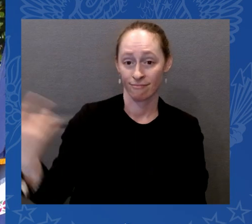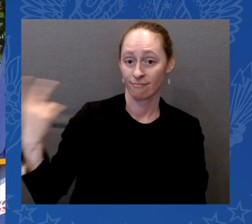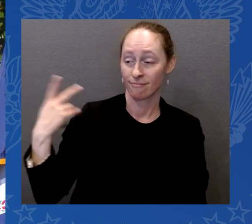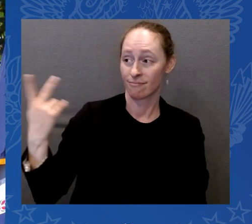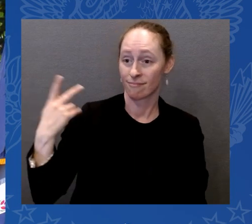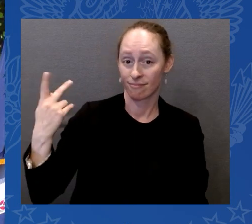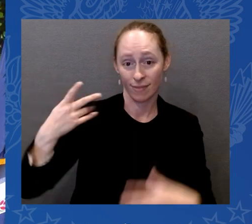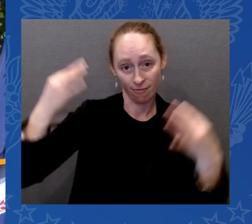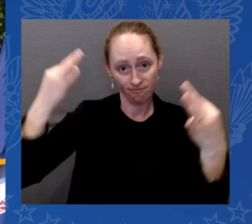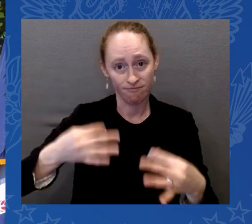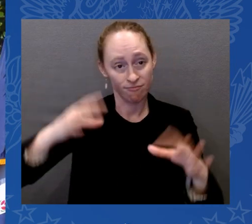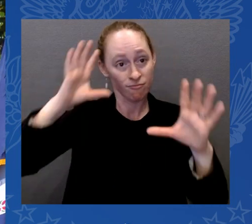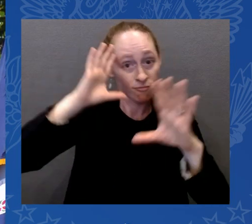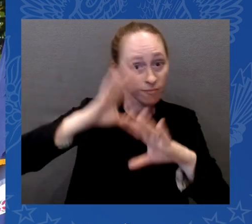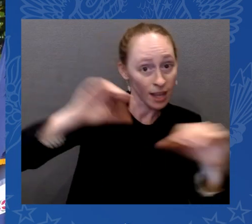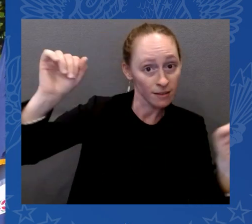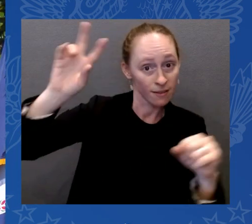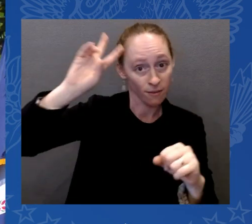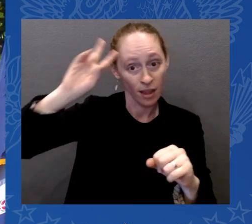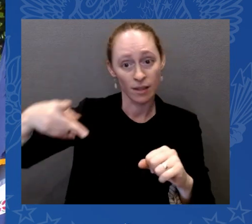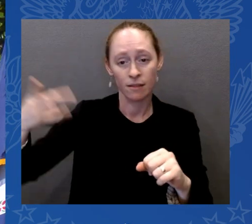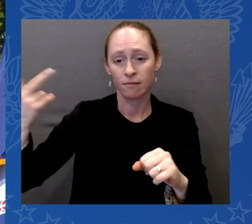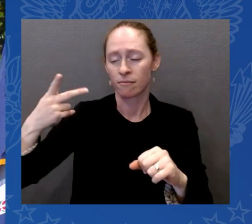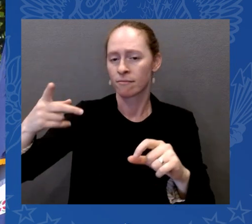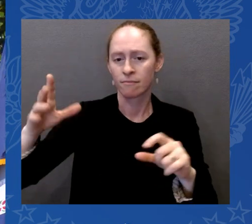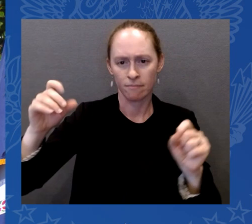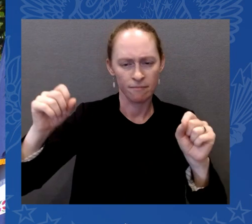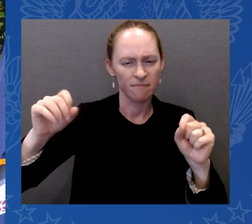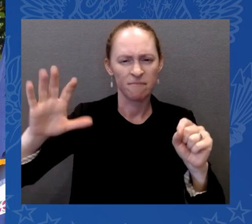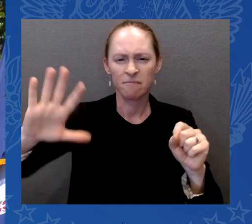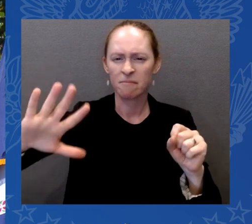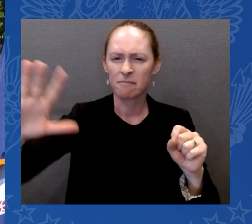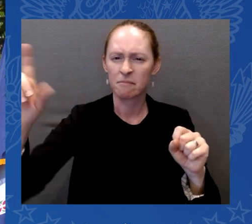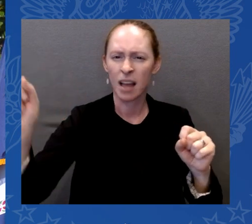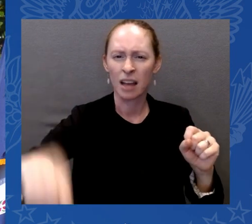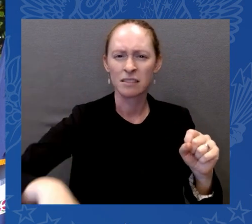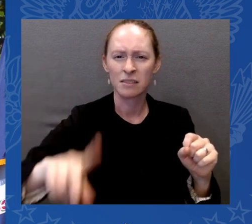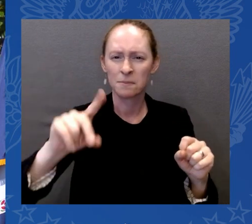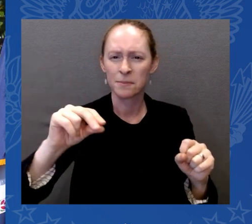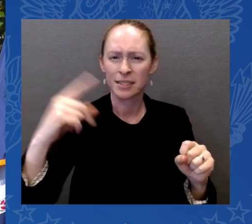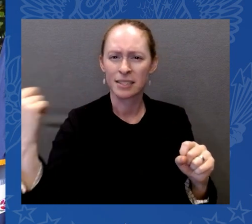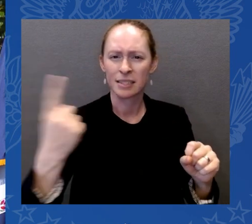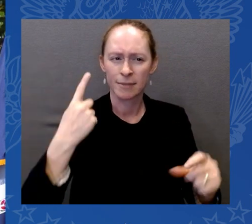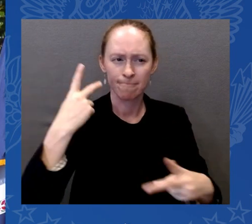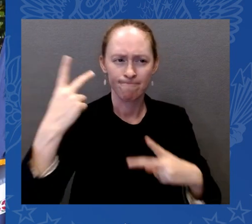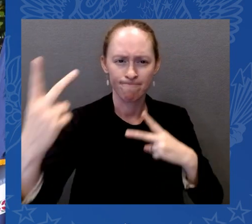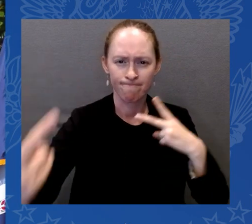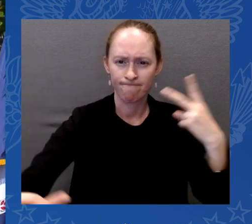And after years of gridlock, we promised the American people action.